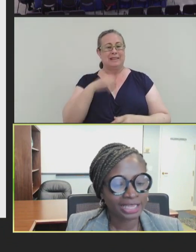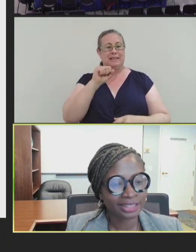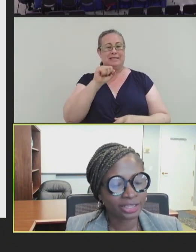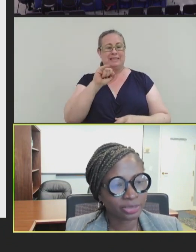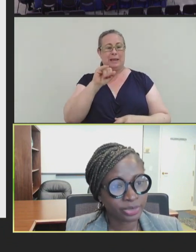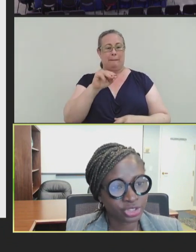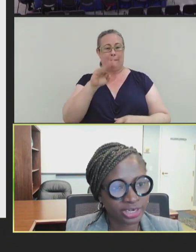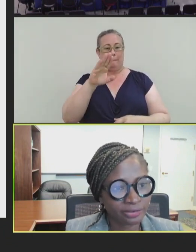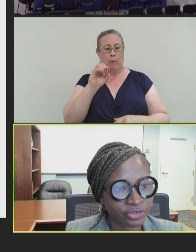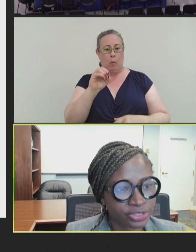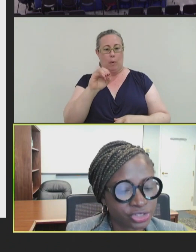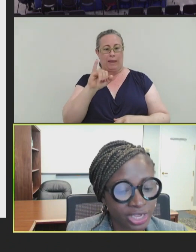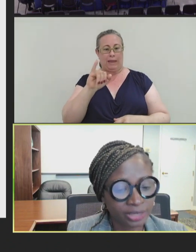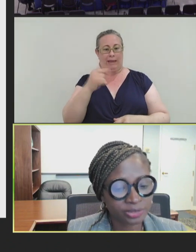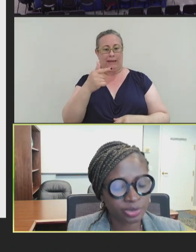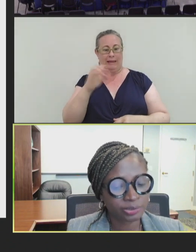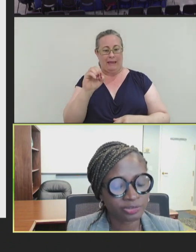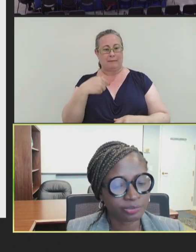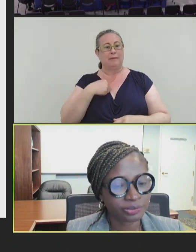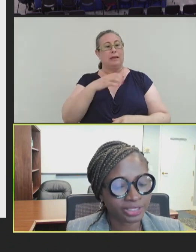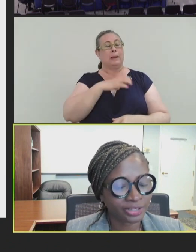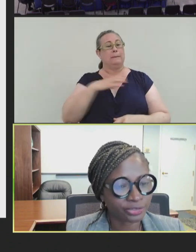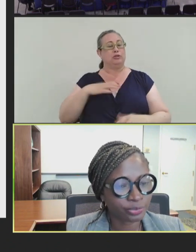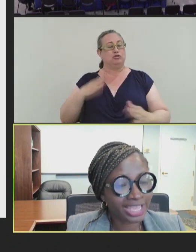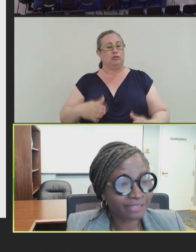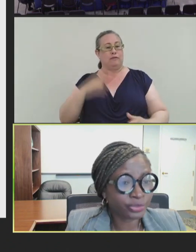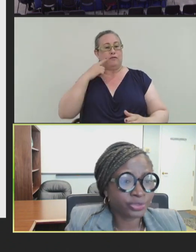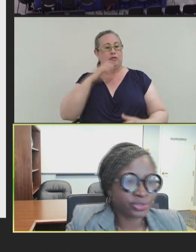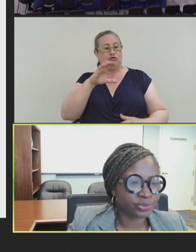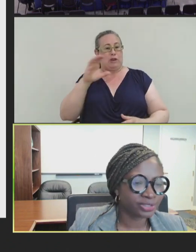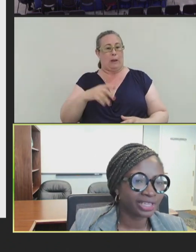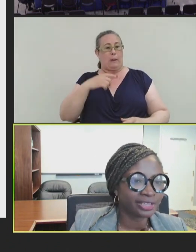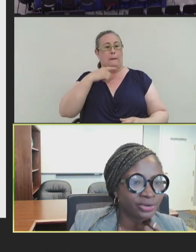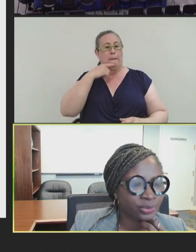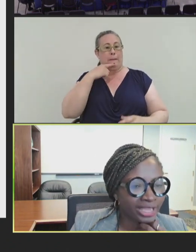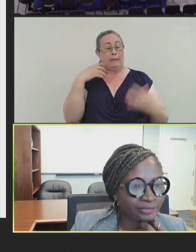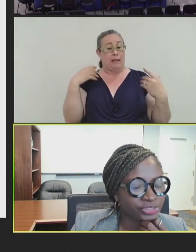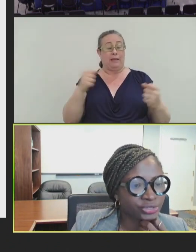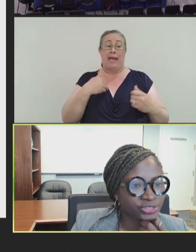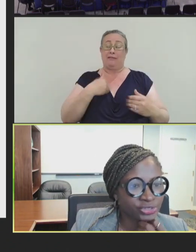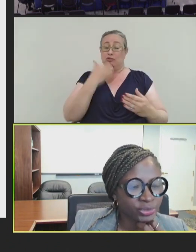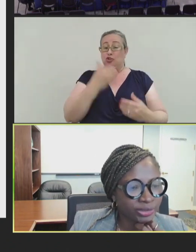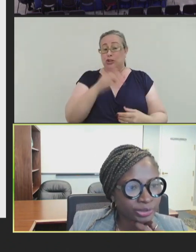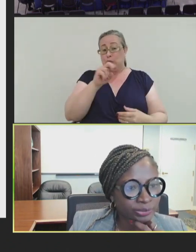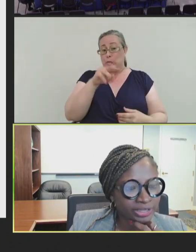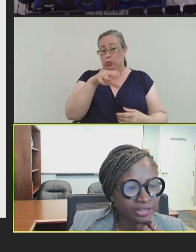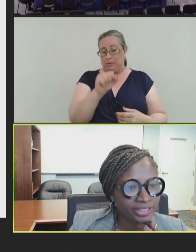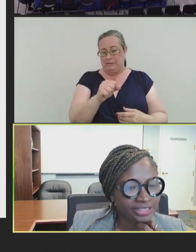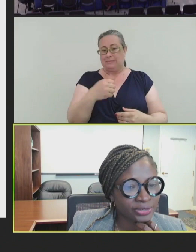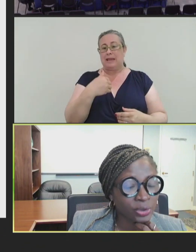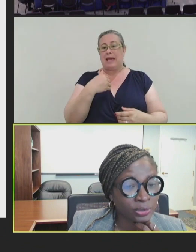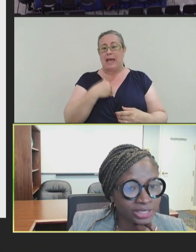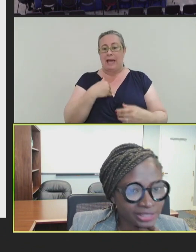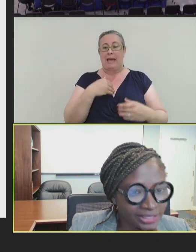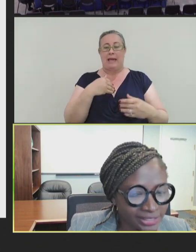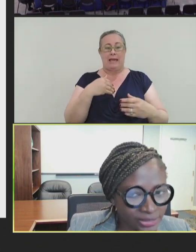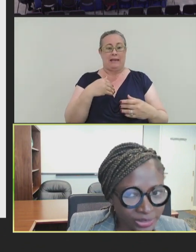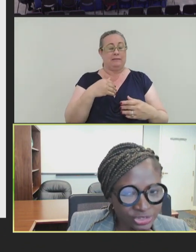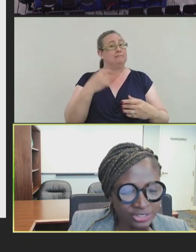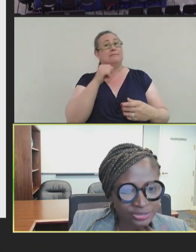and the commissioner for the Chicago Department of Public Health. We have good news. You know, we have a success story in public health. That's not always our situation. So,